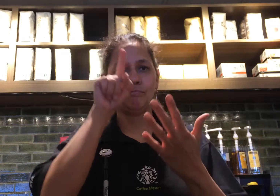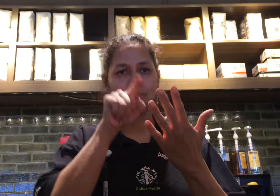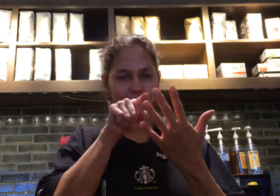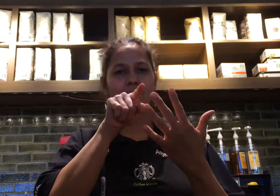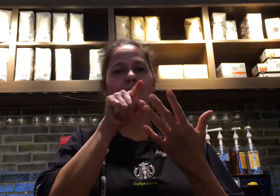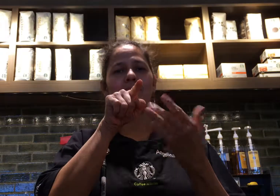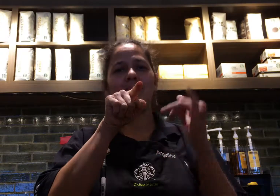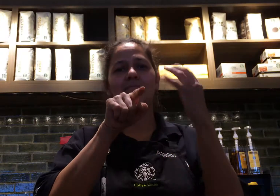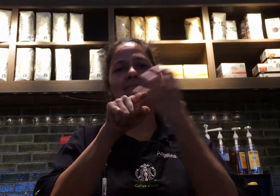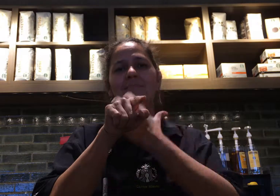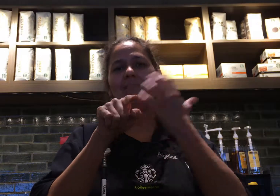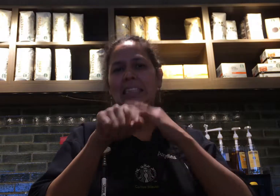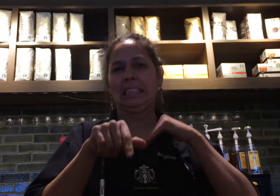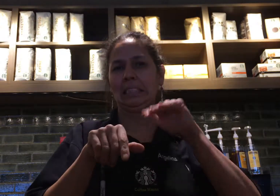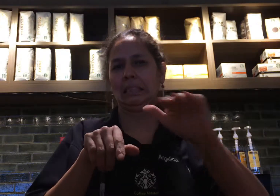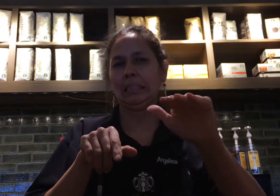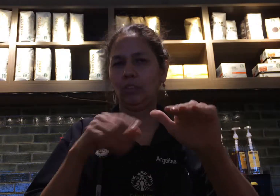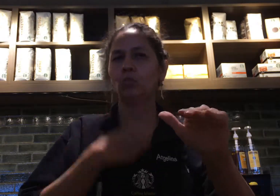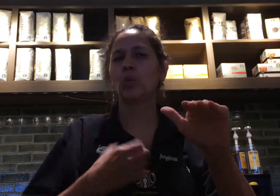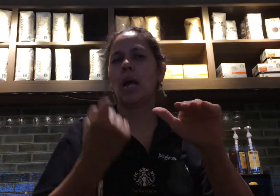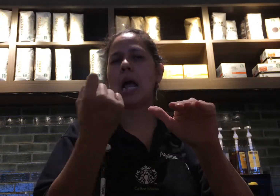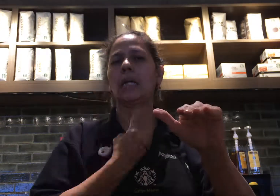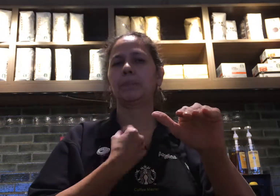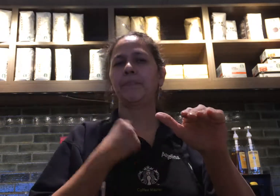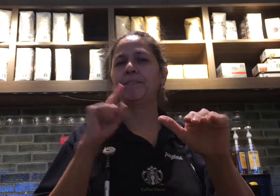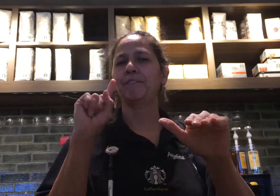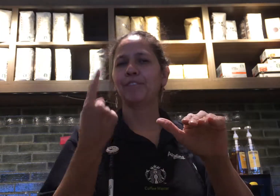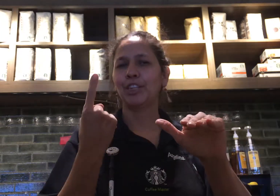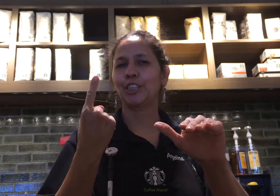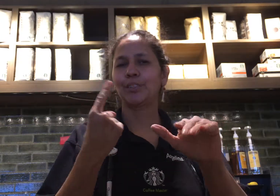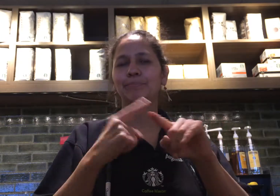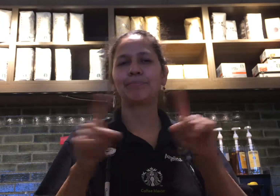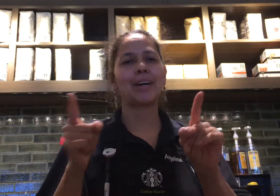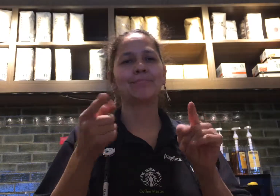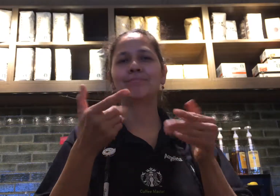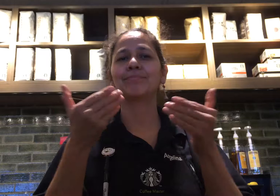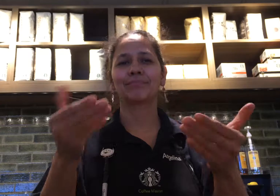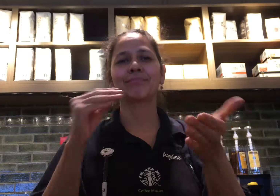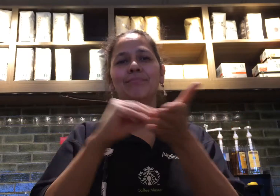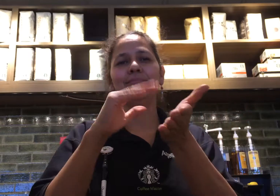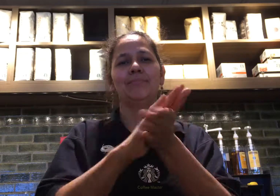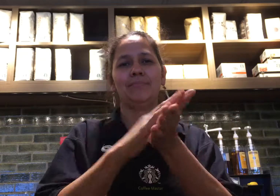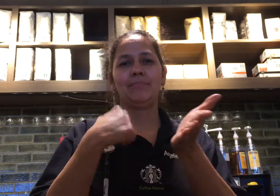I wish you checked with me before you posted